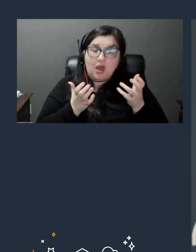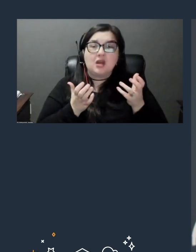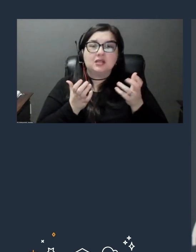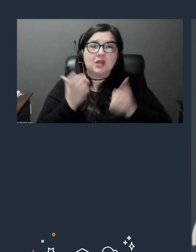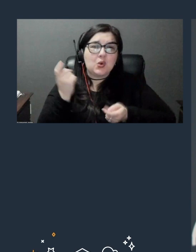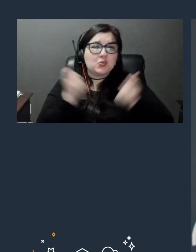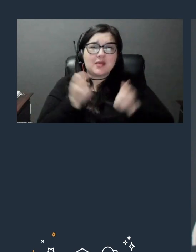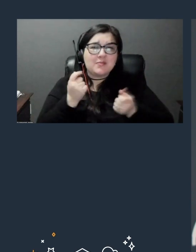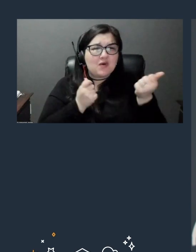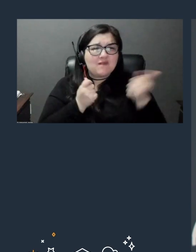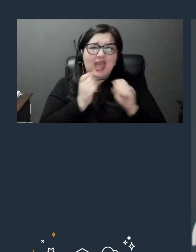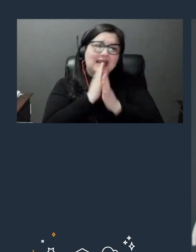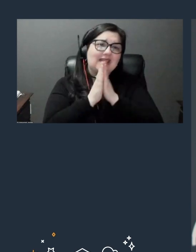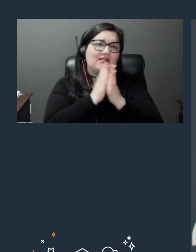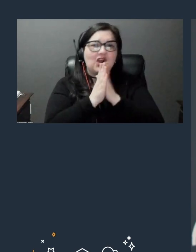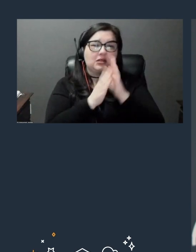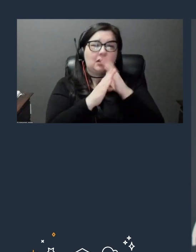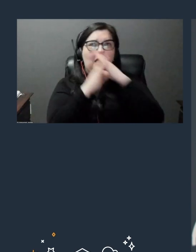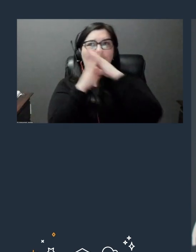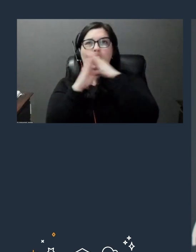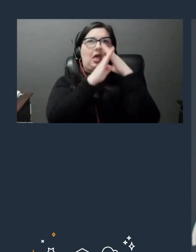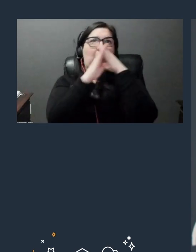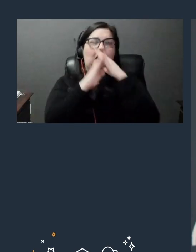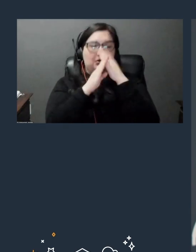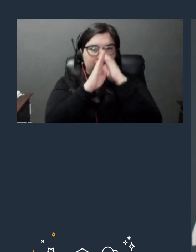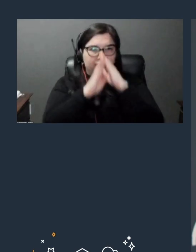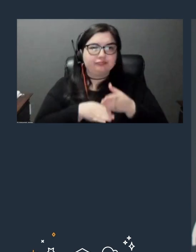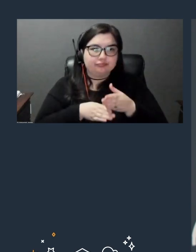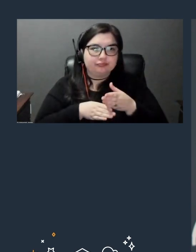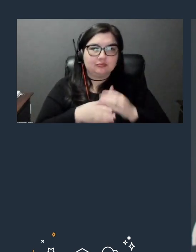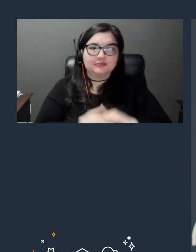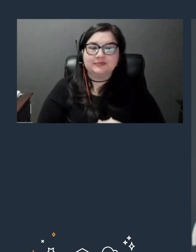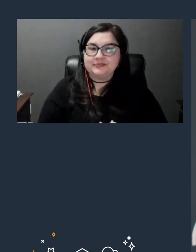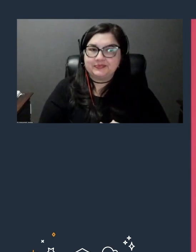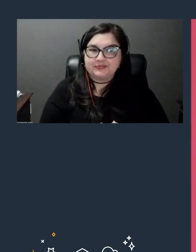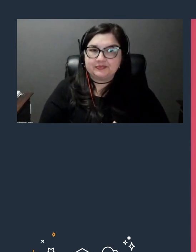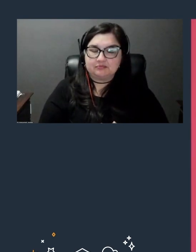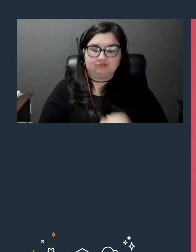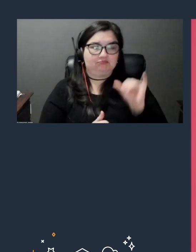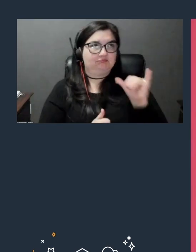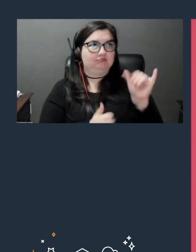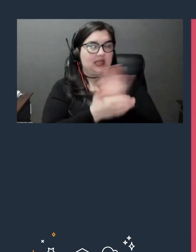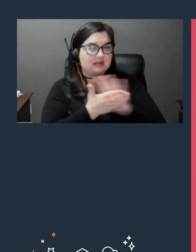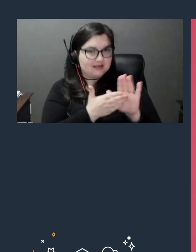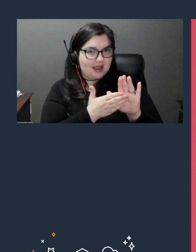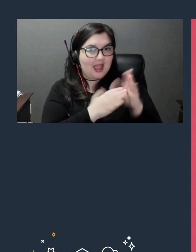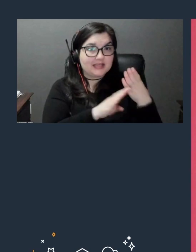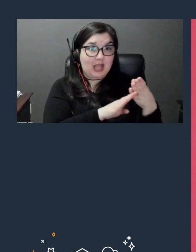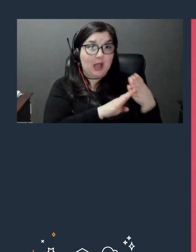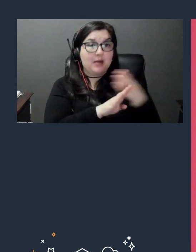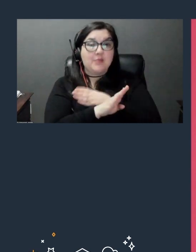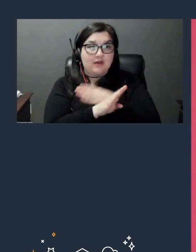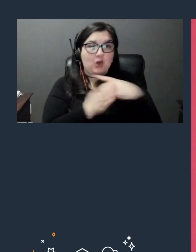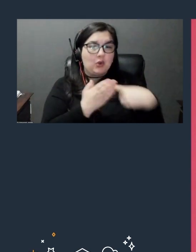stopping them from doing that frequently. Right. So before we move on to talking about pies, I have one more question for you,